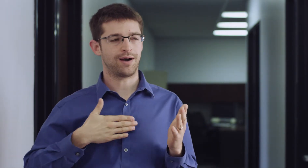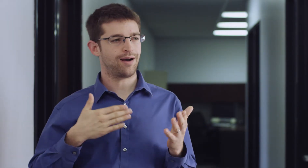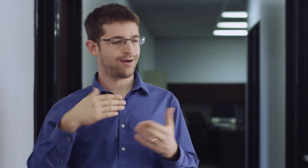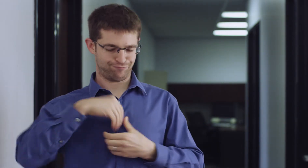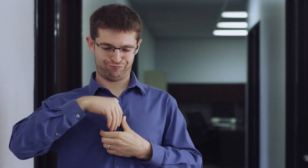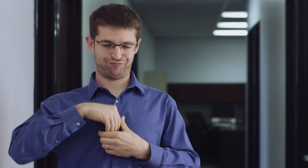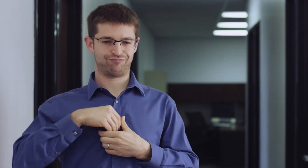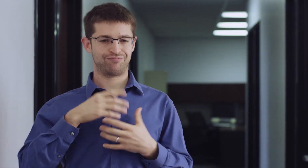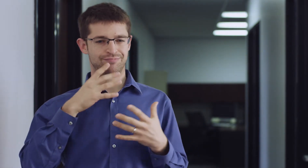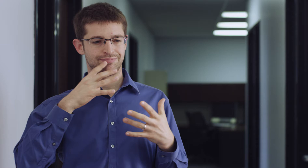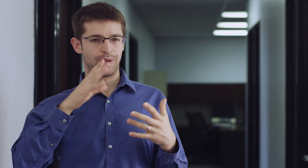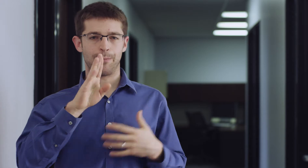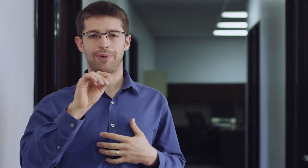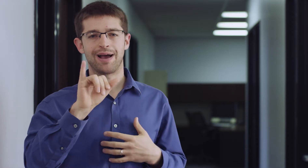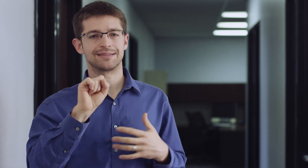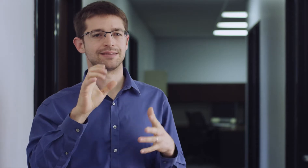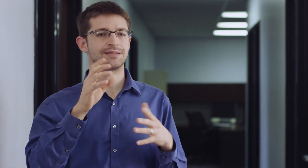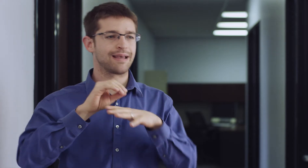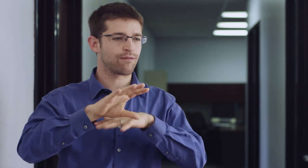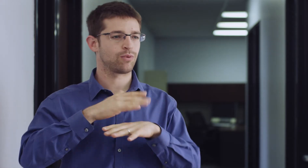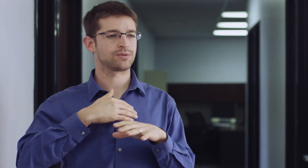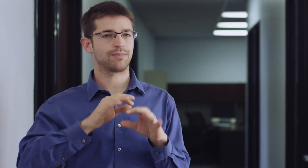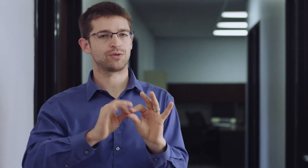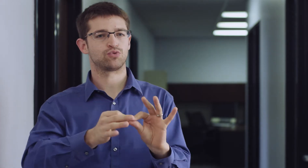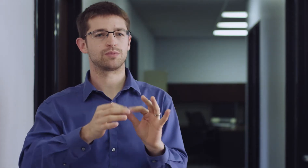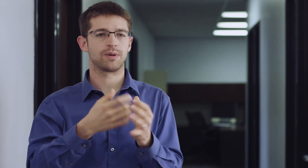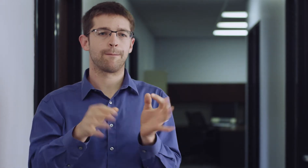I can't allow my internal bias influence my interpreting while on the job.